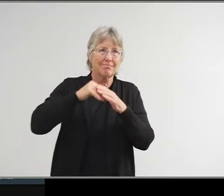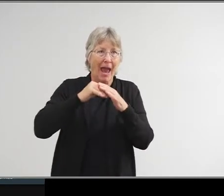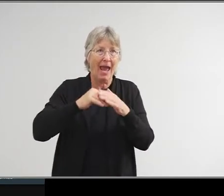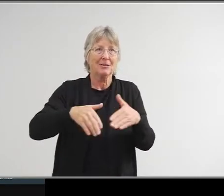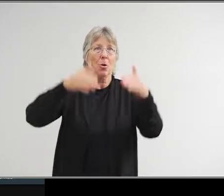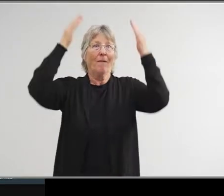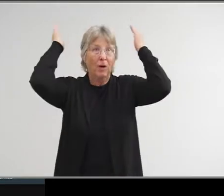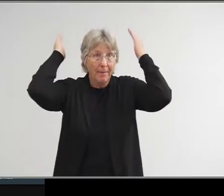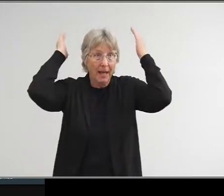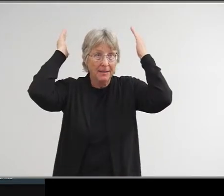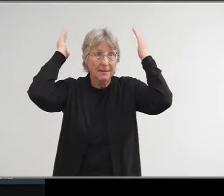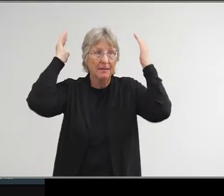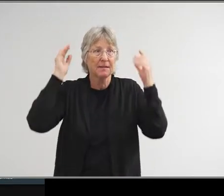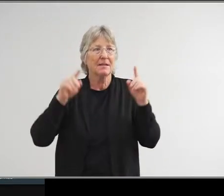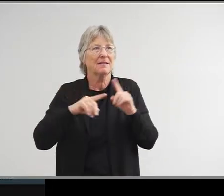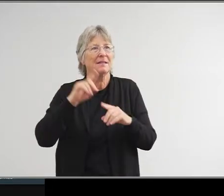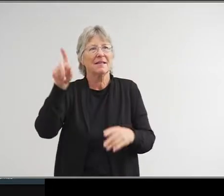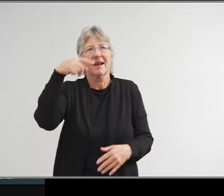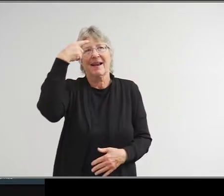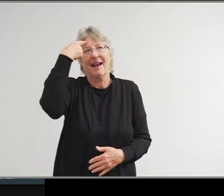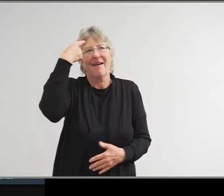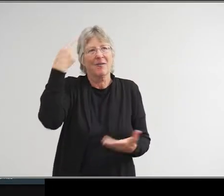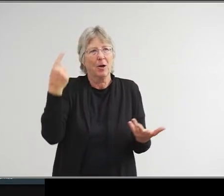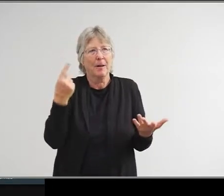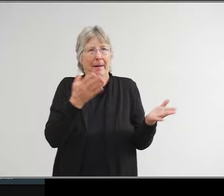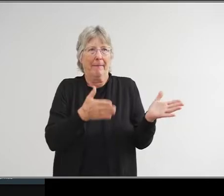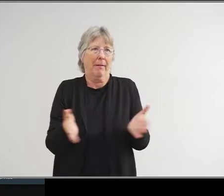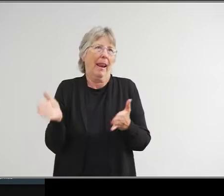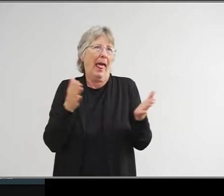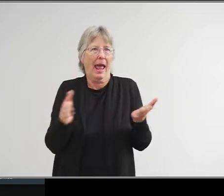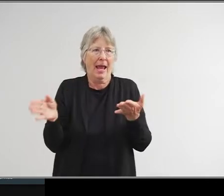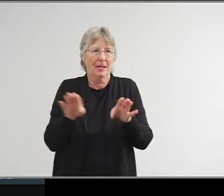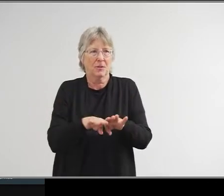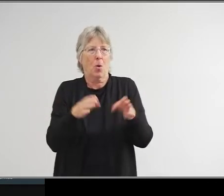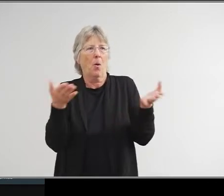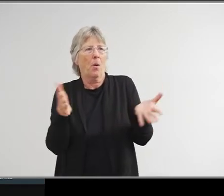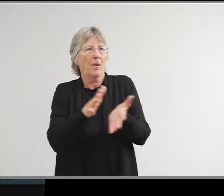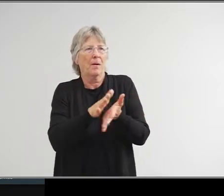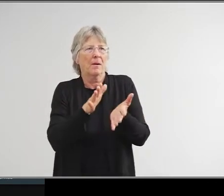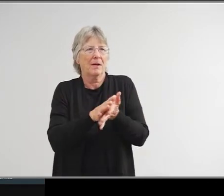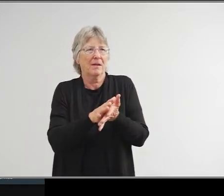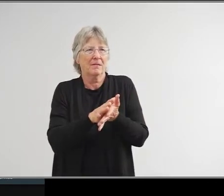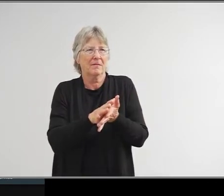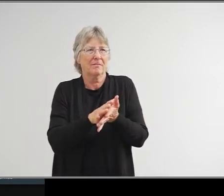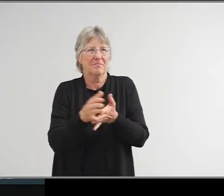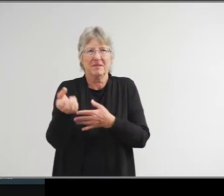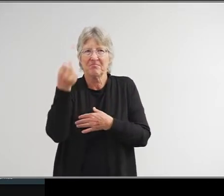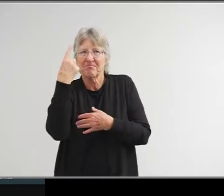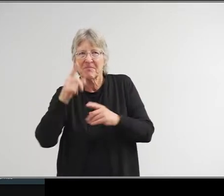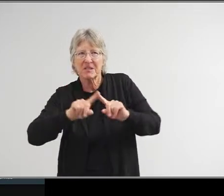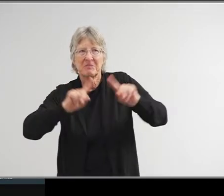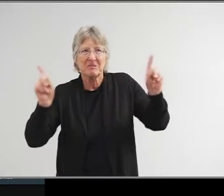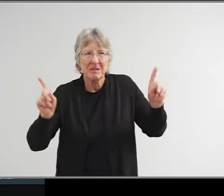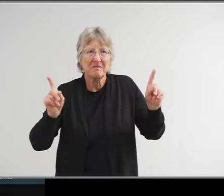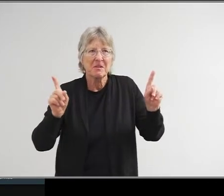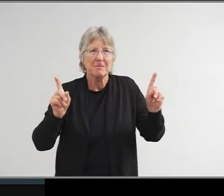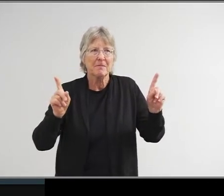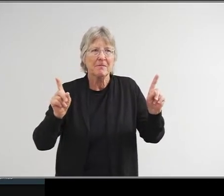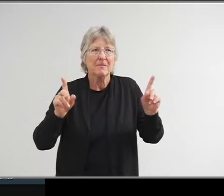And so a governor plan to reopen schools is interpreted differently by different segments